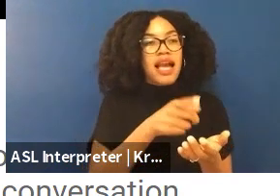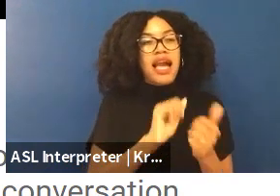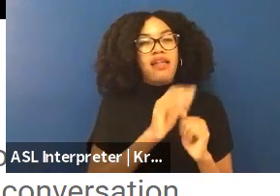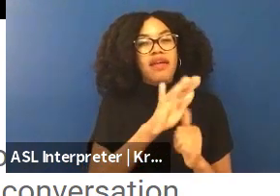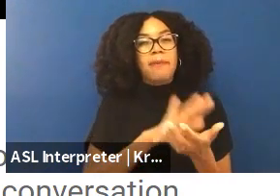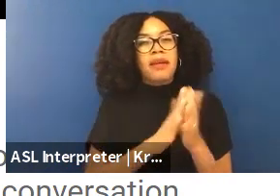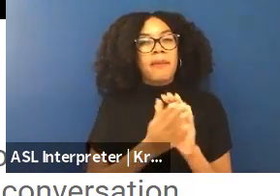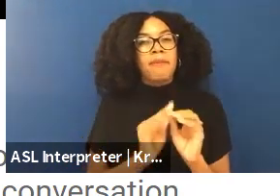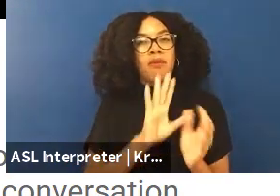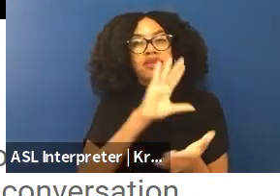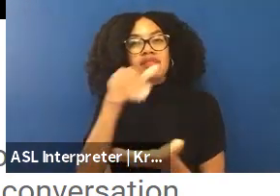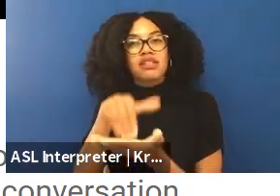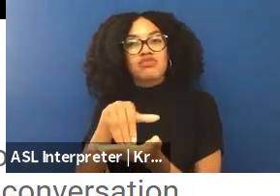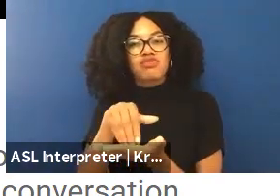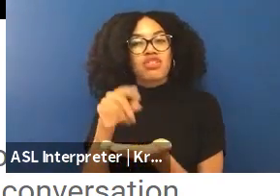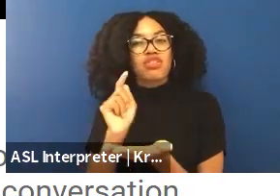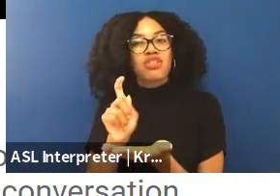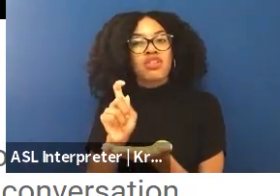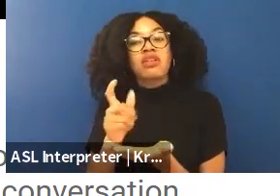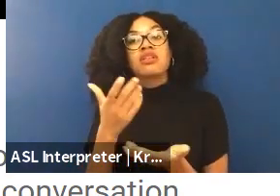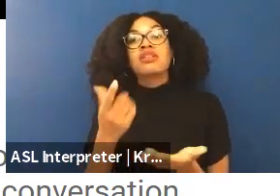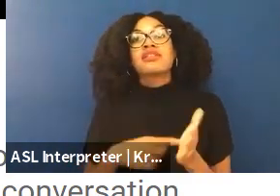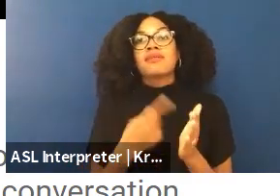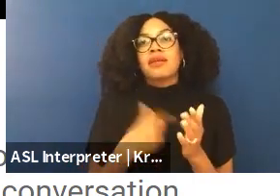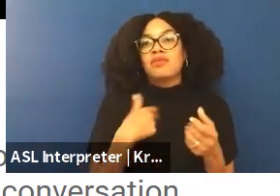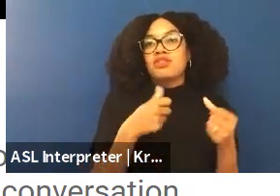trying and failing. We don't want to highlight those failures, but that continued progress